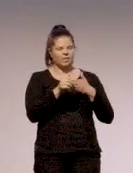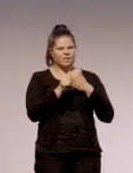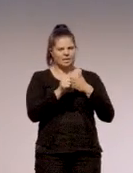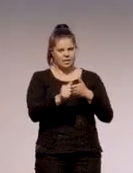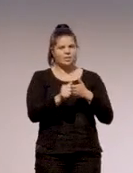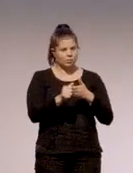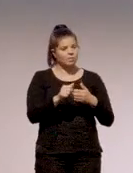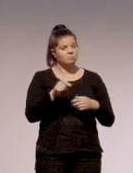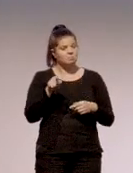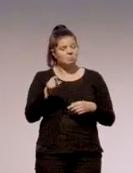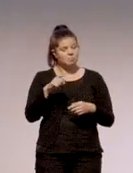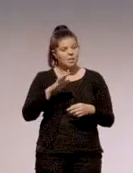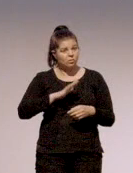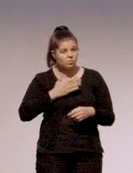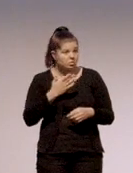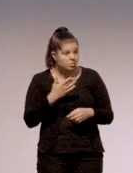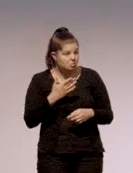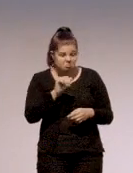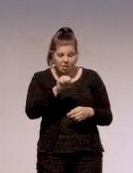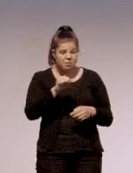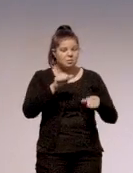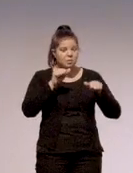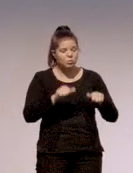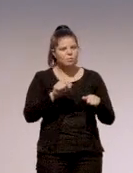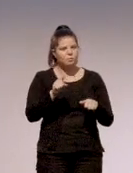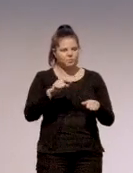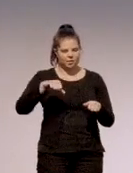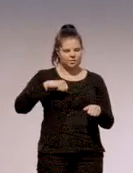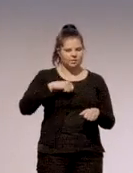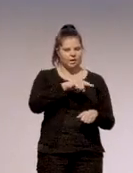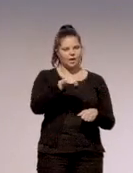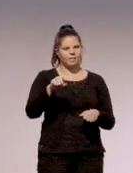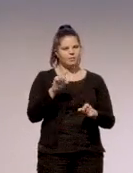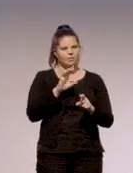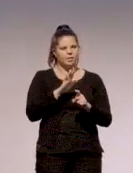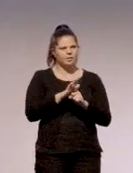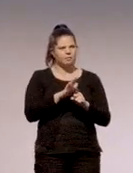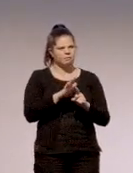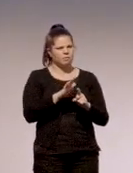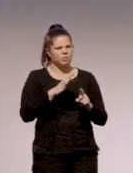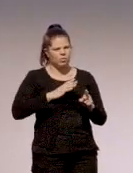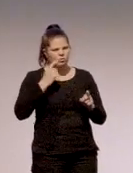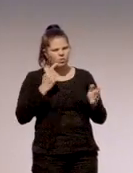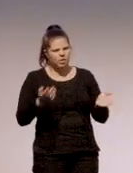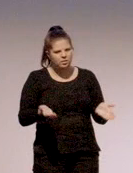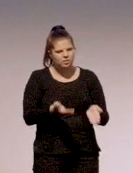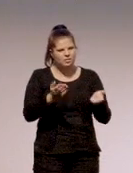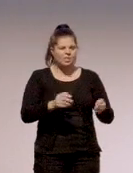It's just actually getting staff to really work out that it is actually their job too. It is your job to be accessible.